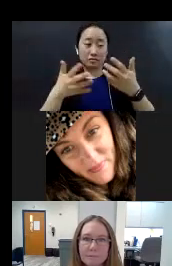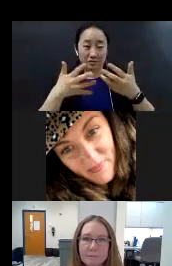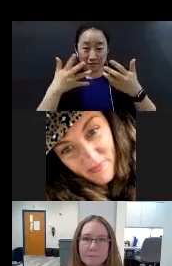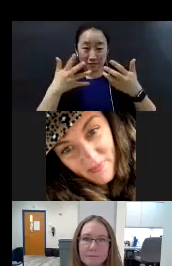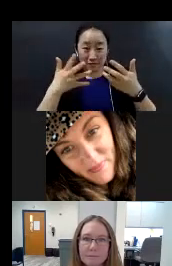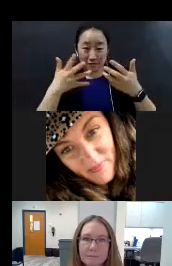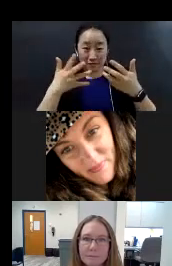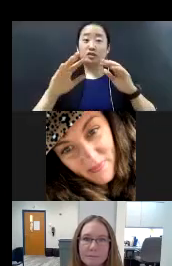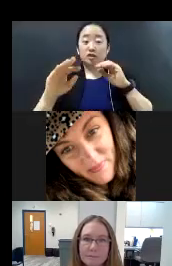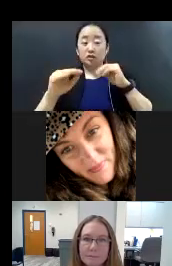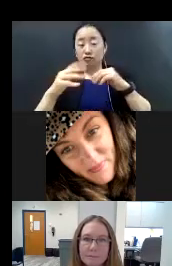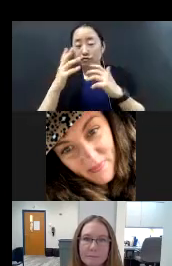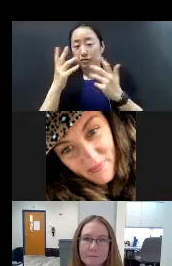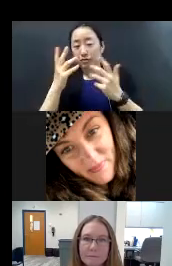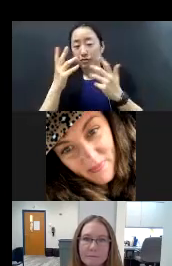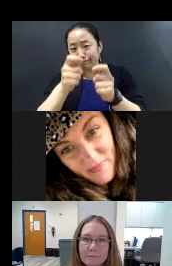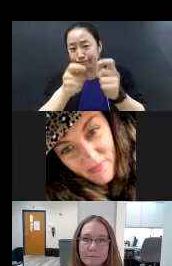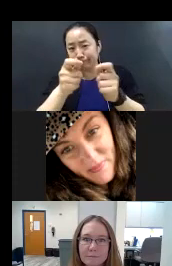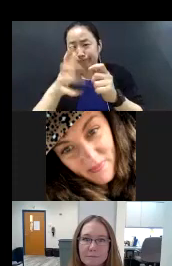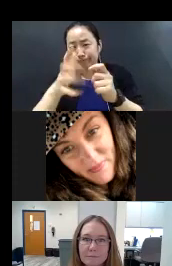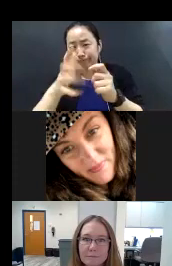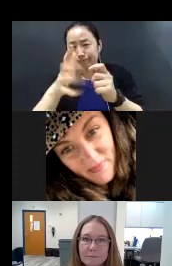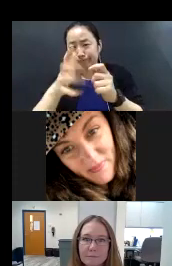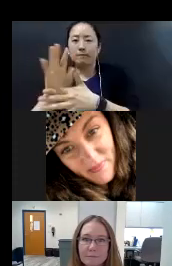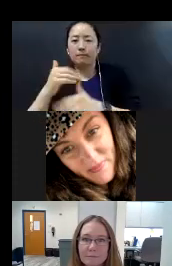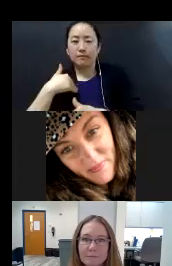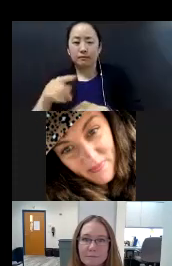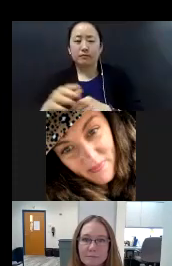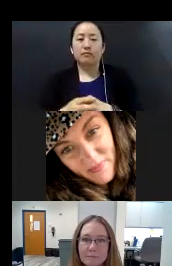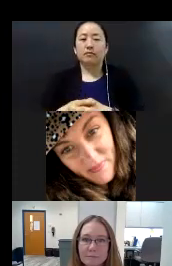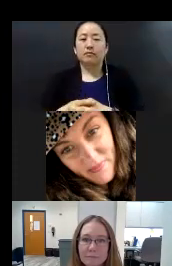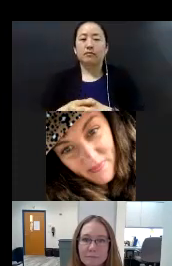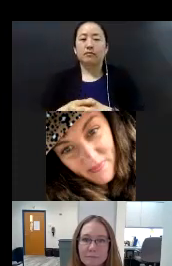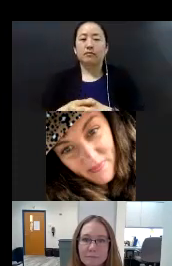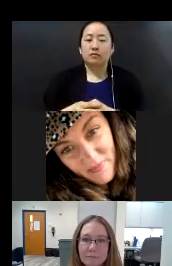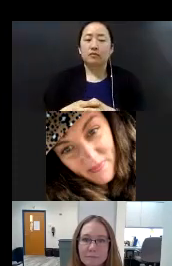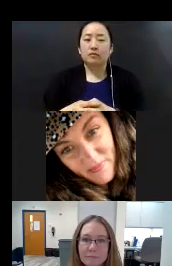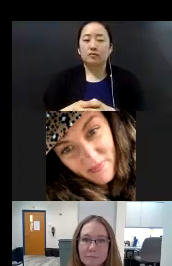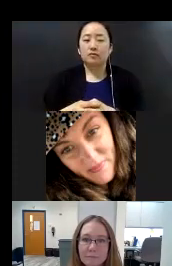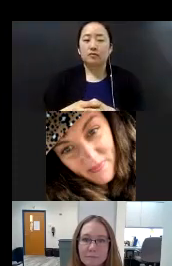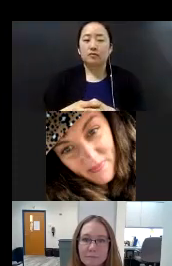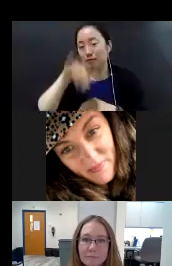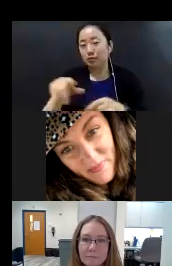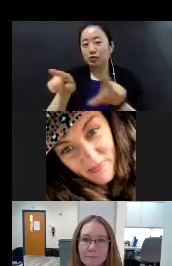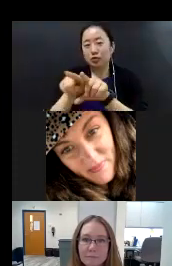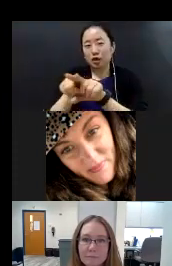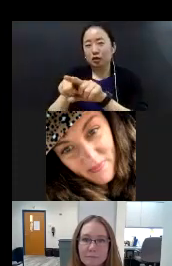YOU CAN ALWAYS DIRECT THE CAREGIVER, TOO. THAT'S HOW THAT PROCESS IS, DIRECT THEM THROUGH